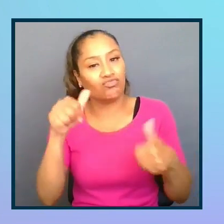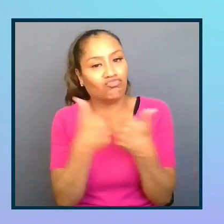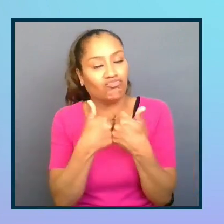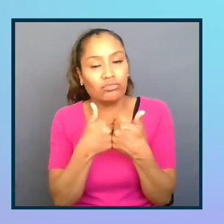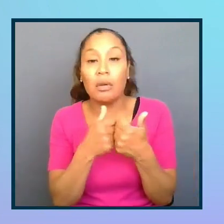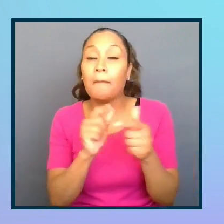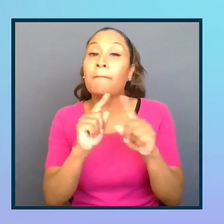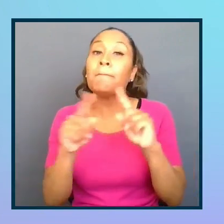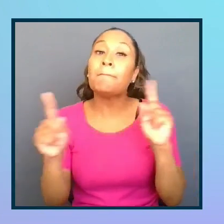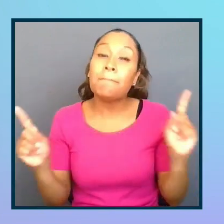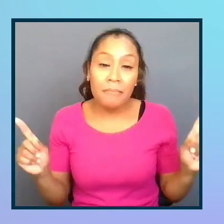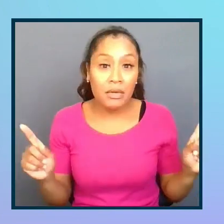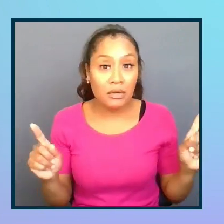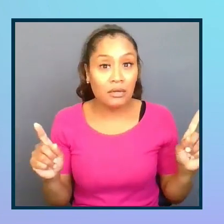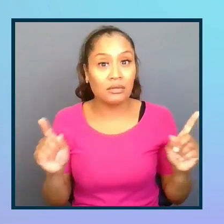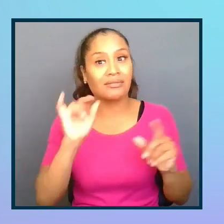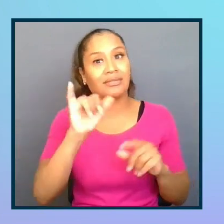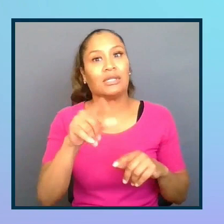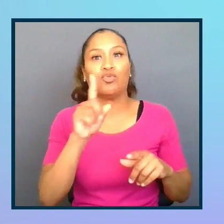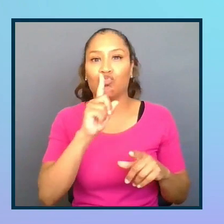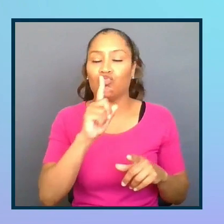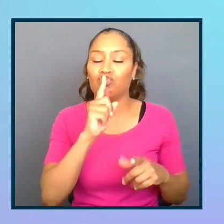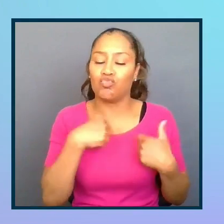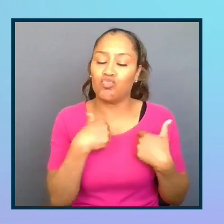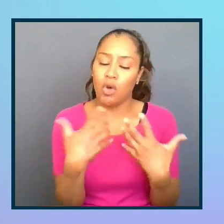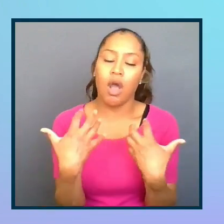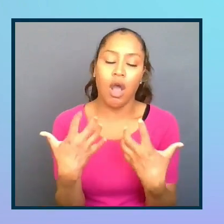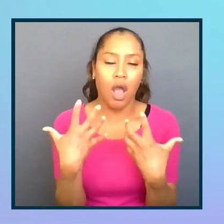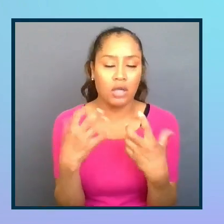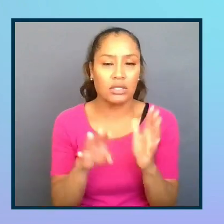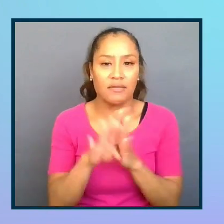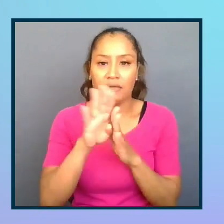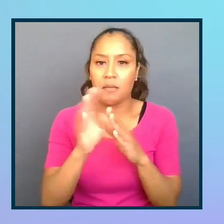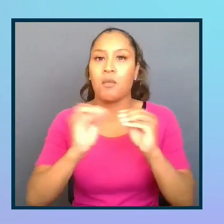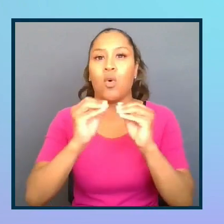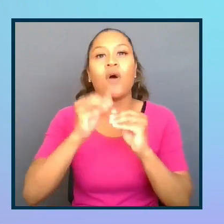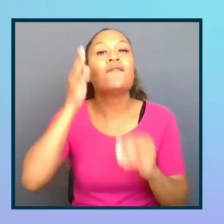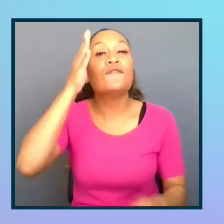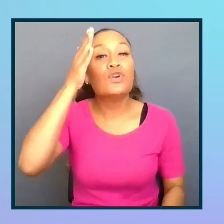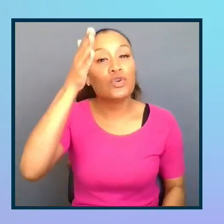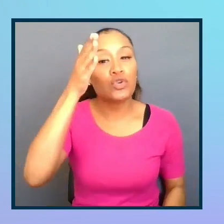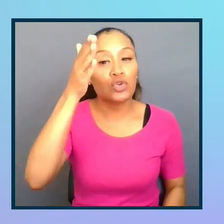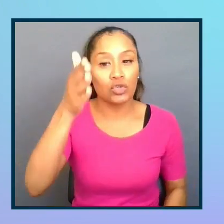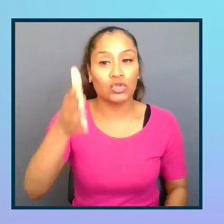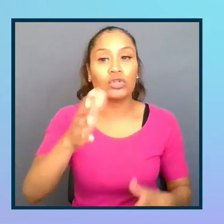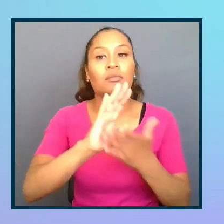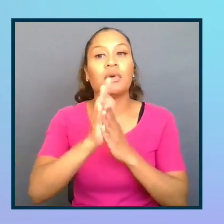it's something that we really want to develop more of in the future and getting users with a disability